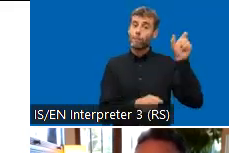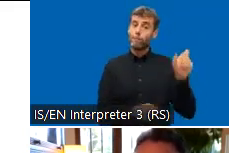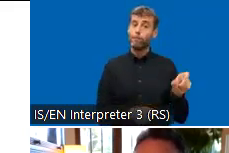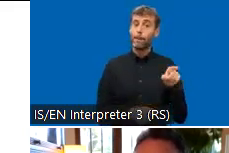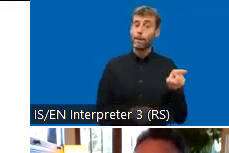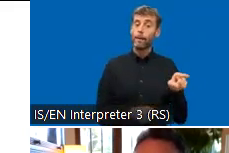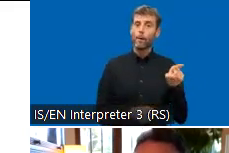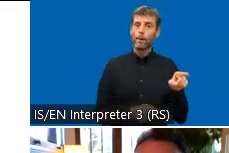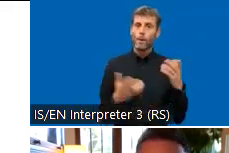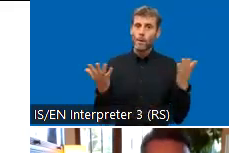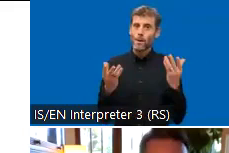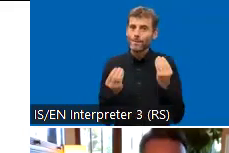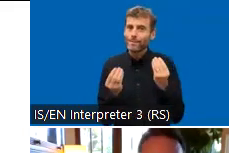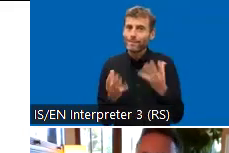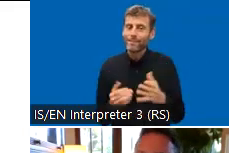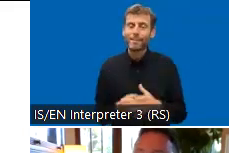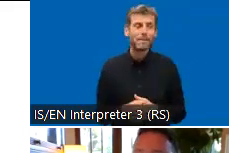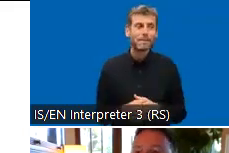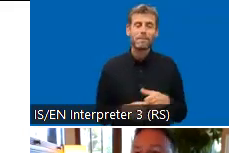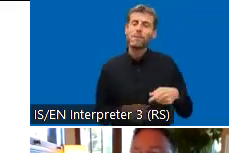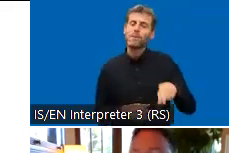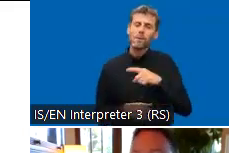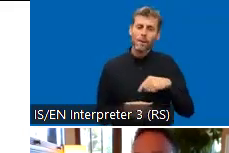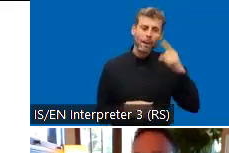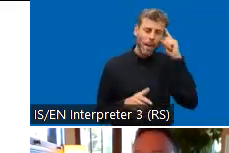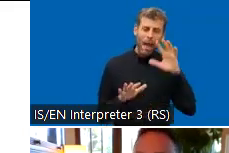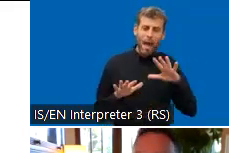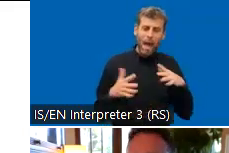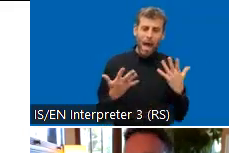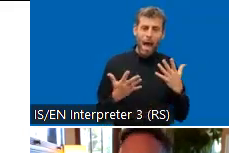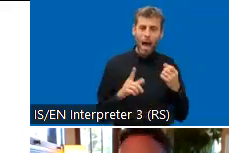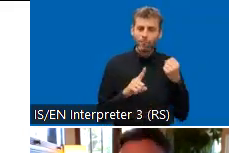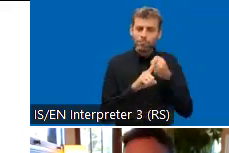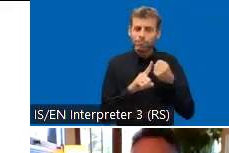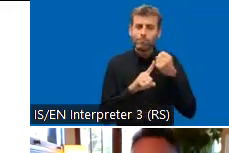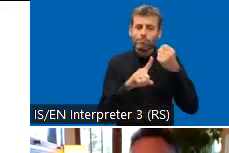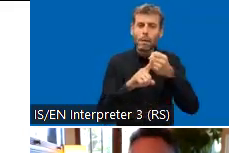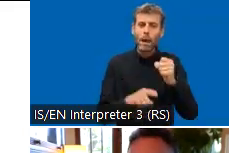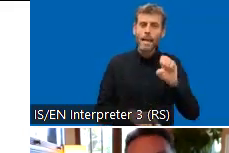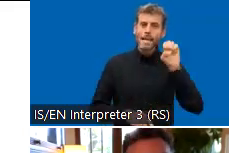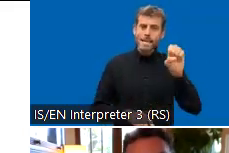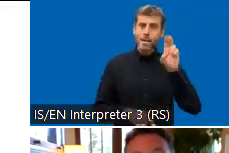on building our initiative, our EU initiative is what Susanna and I call it.